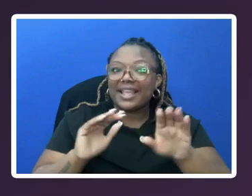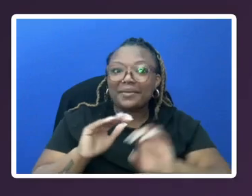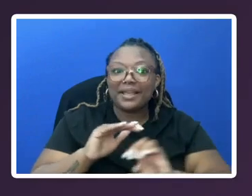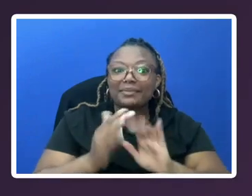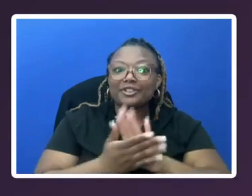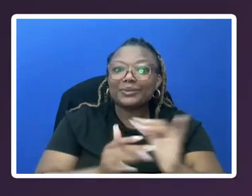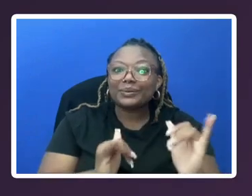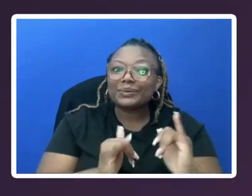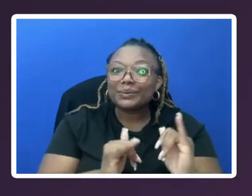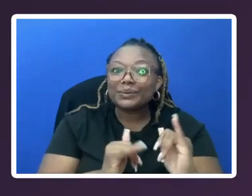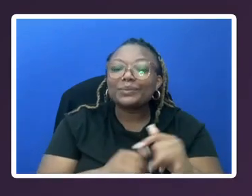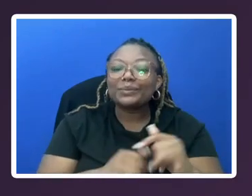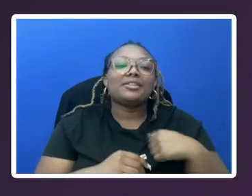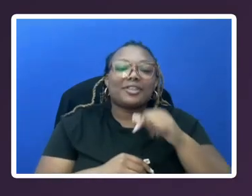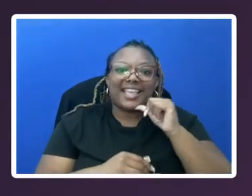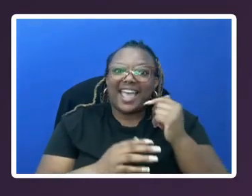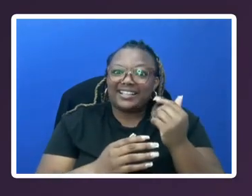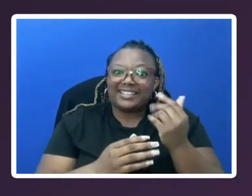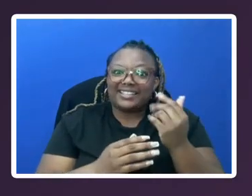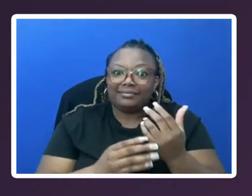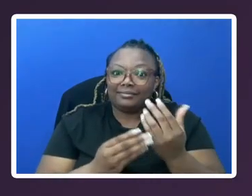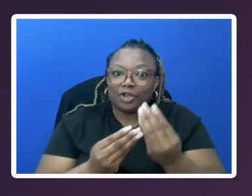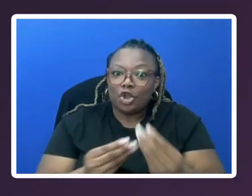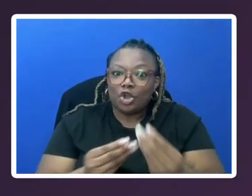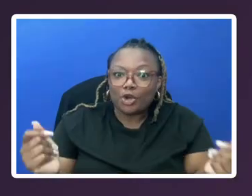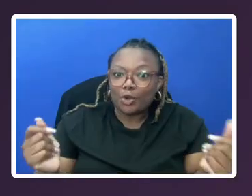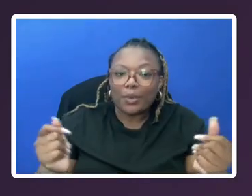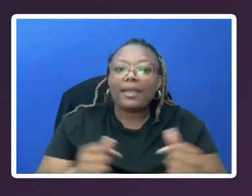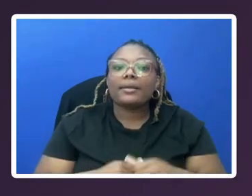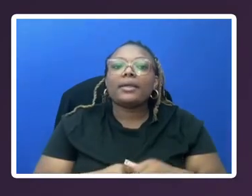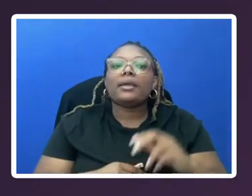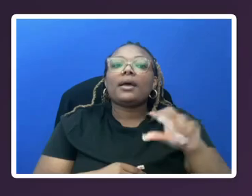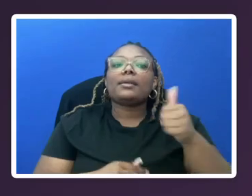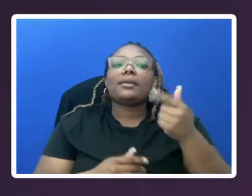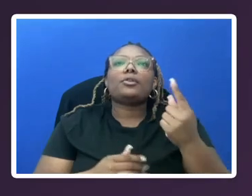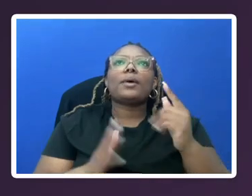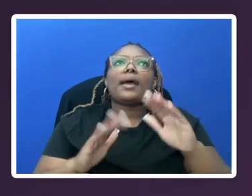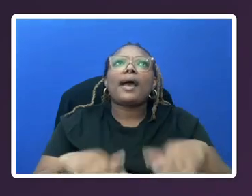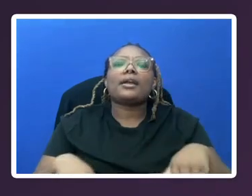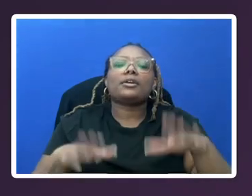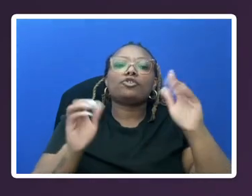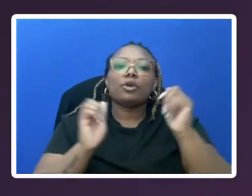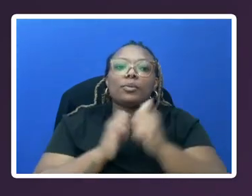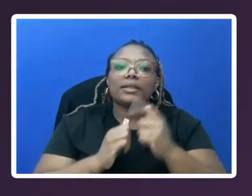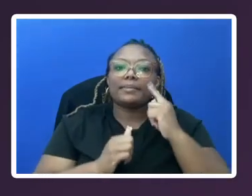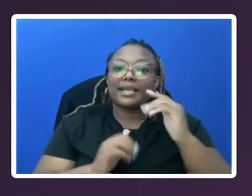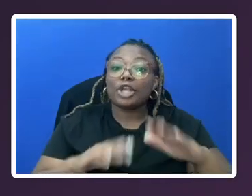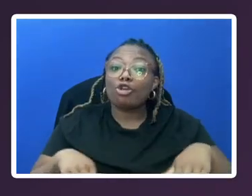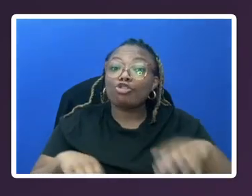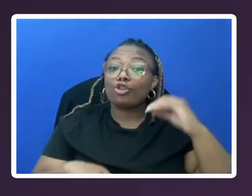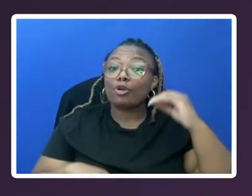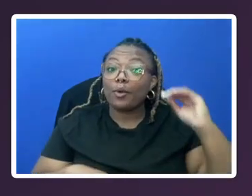away. Another one that I grew up with, because I grew up in Oregon, was around the Oregon Trail.